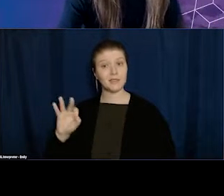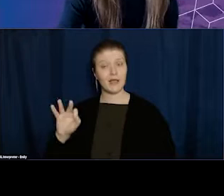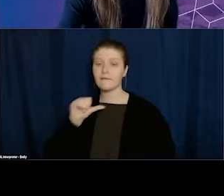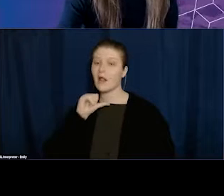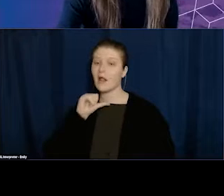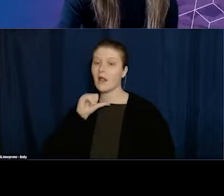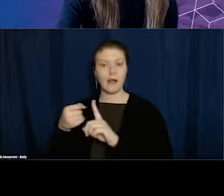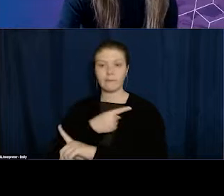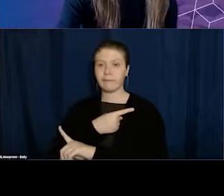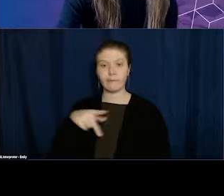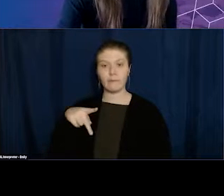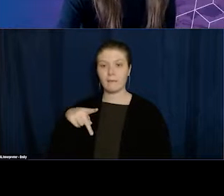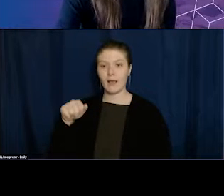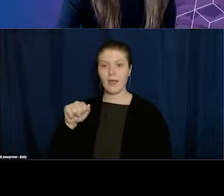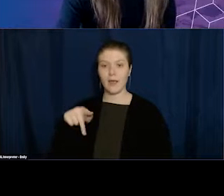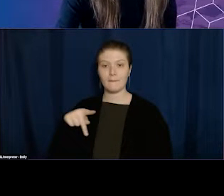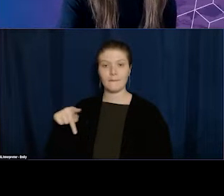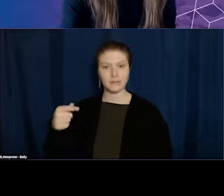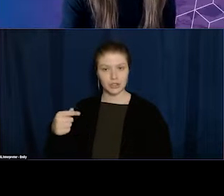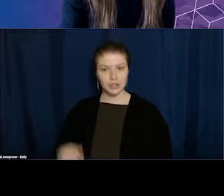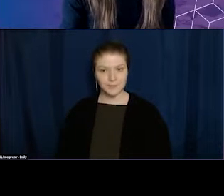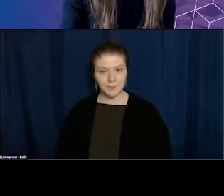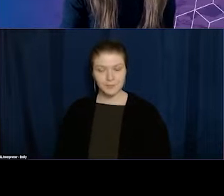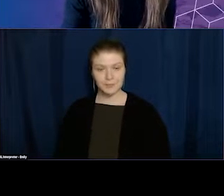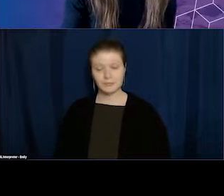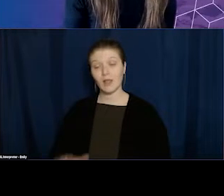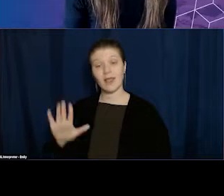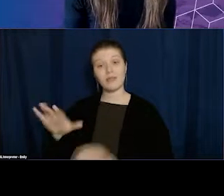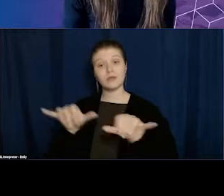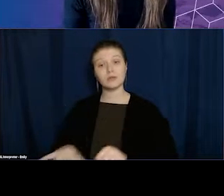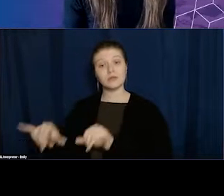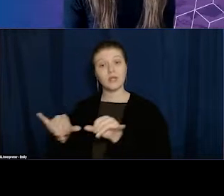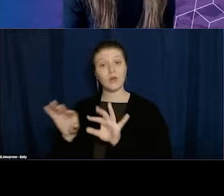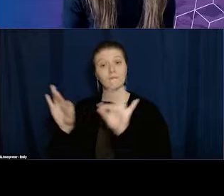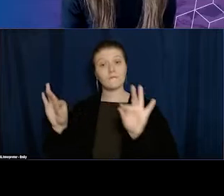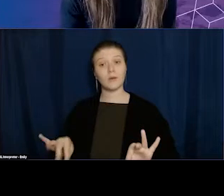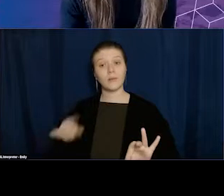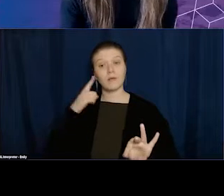Because they are standard formats for each of the PDs here at NSF,